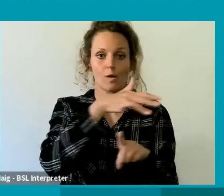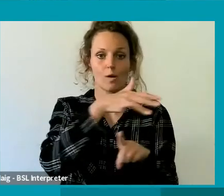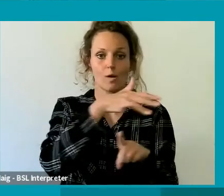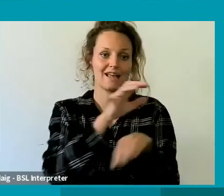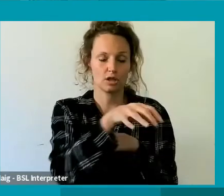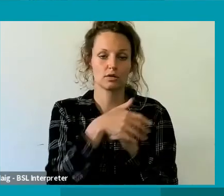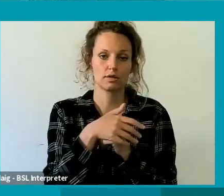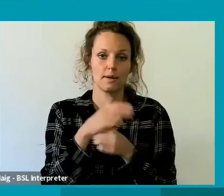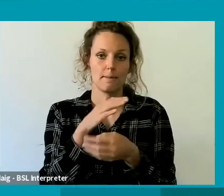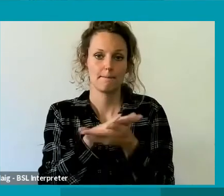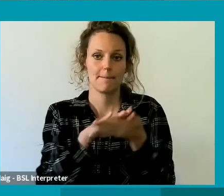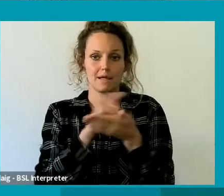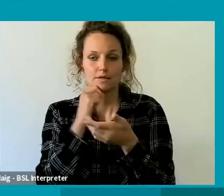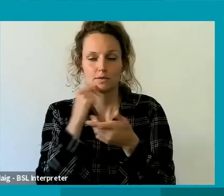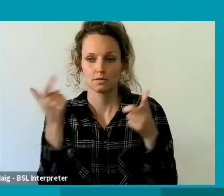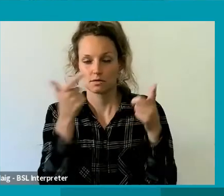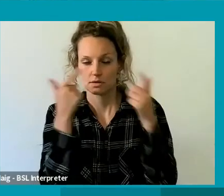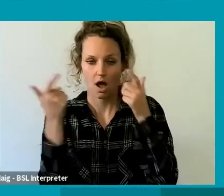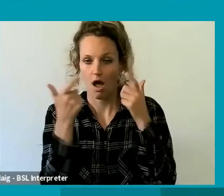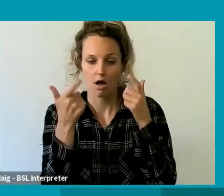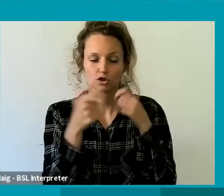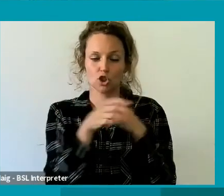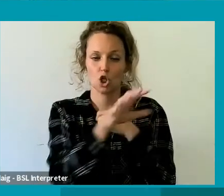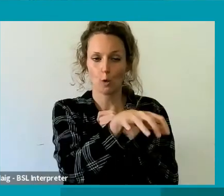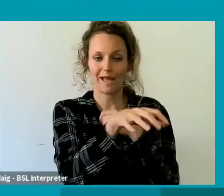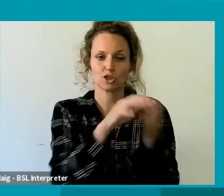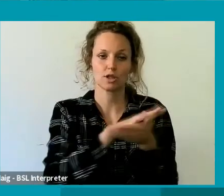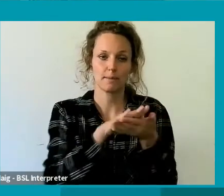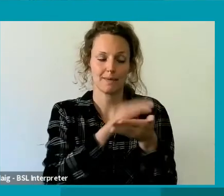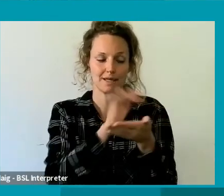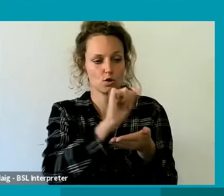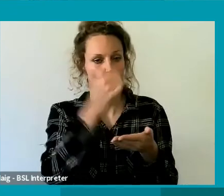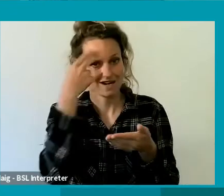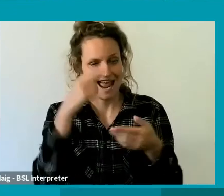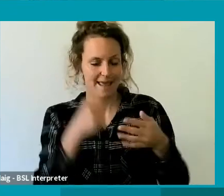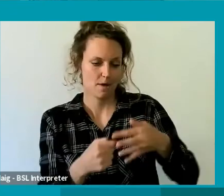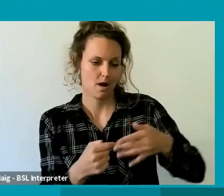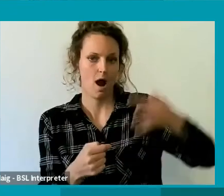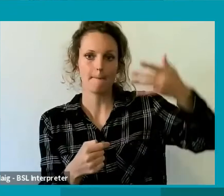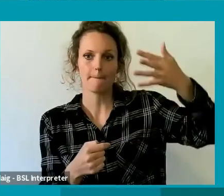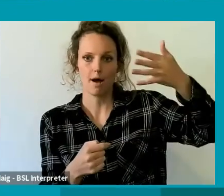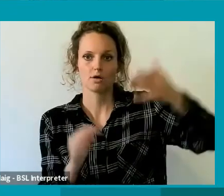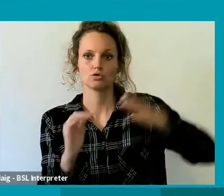this will help you get found in that job search that's run by a recruiter or employer,